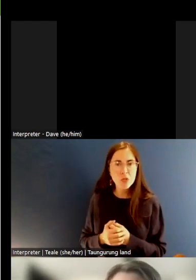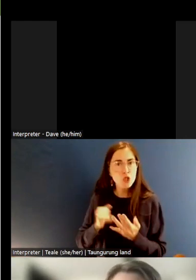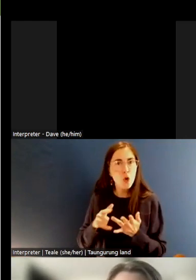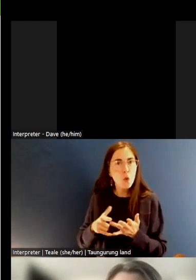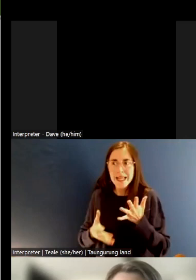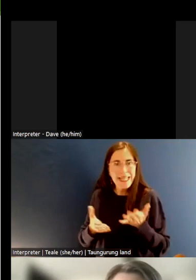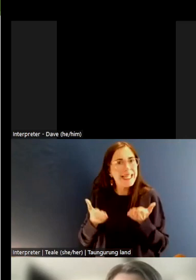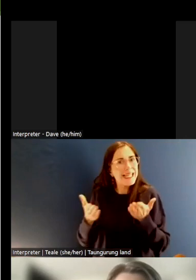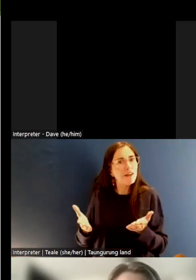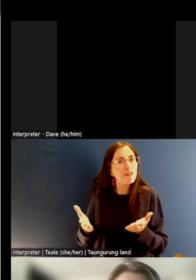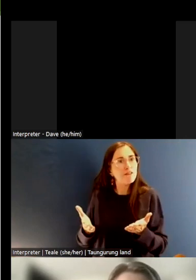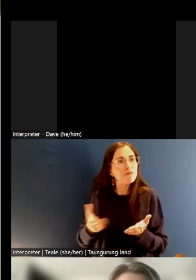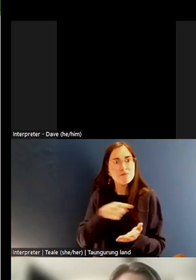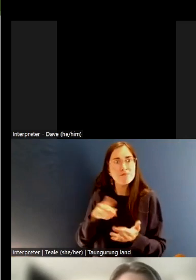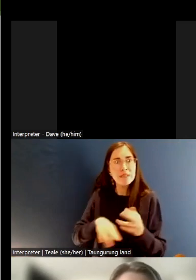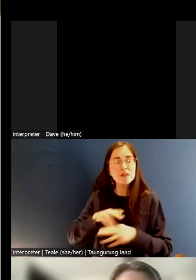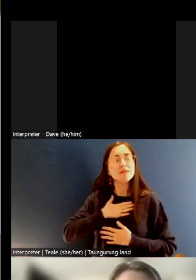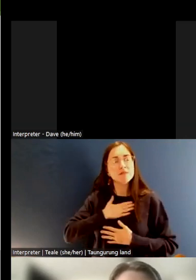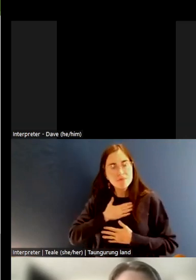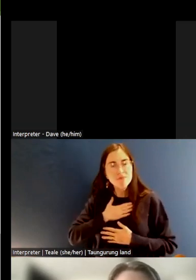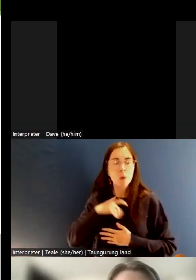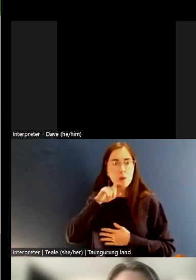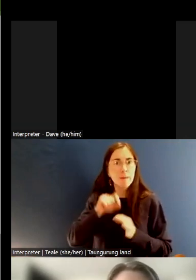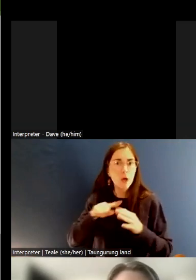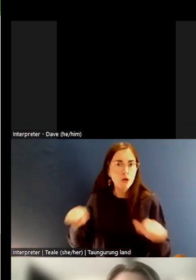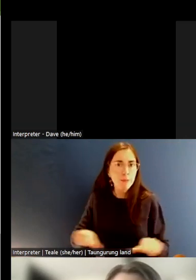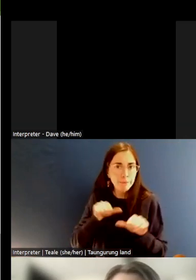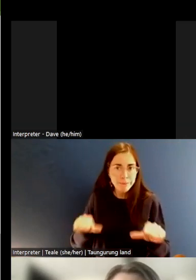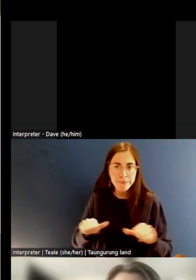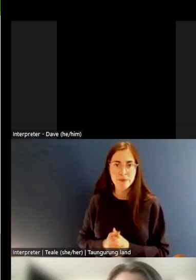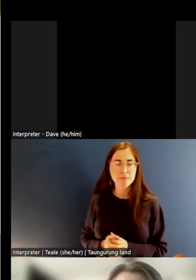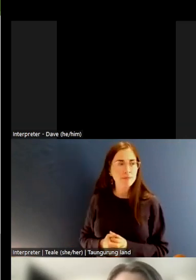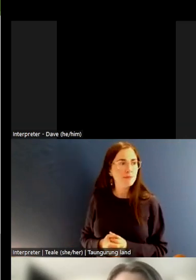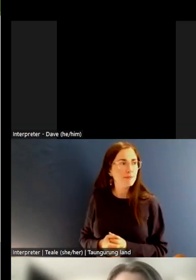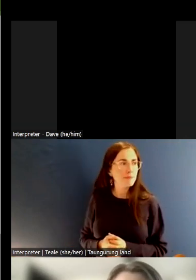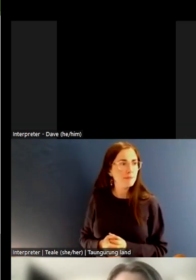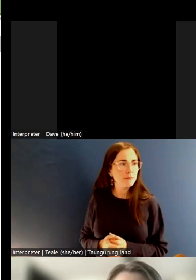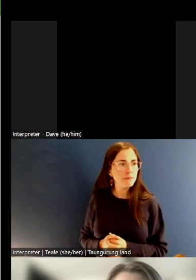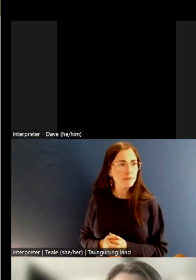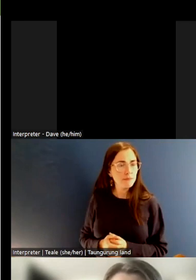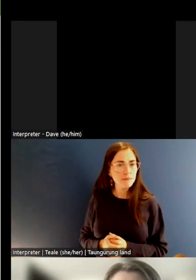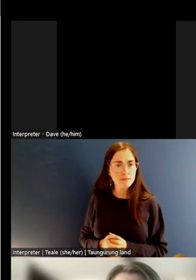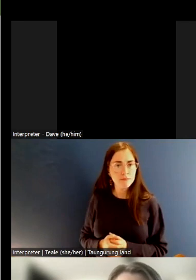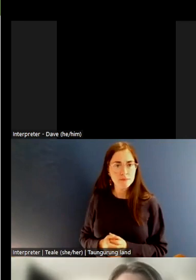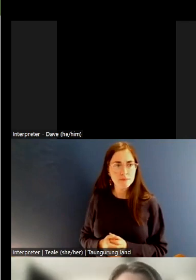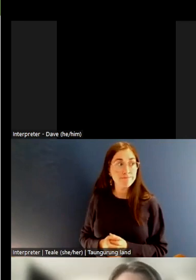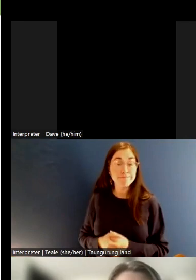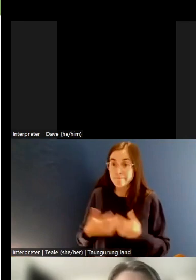with mild hearing loss. So in terms of other genetic testing,